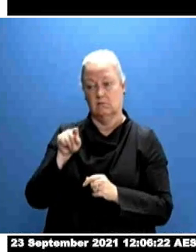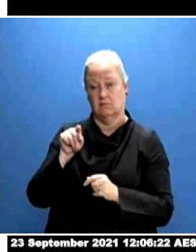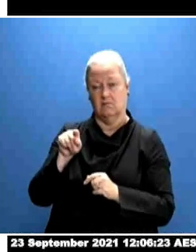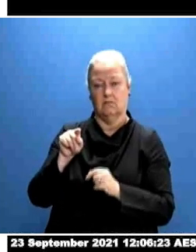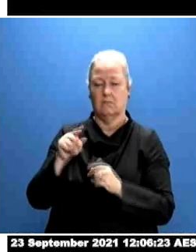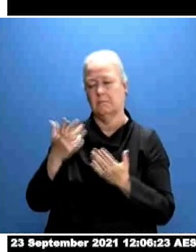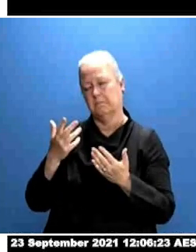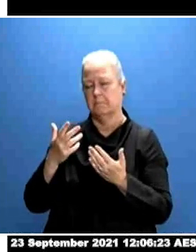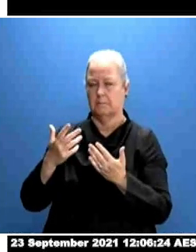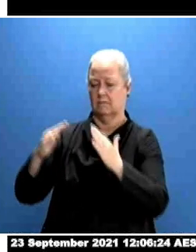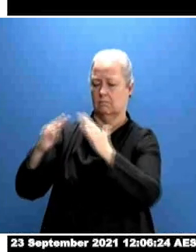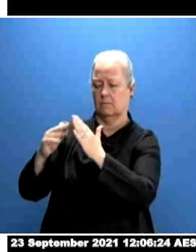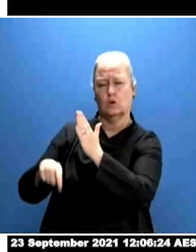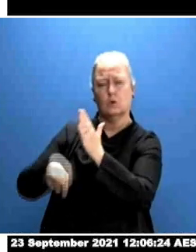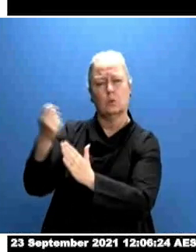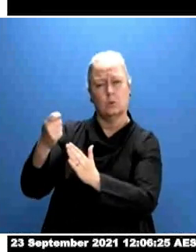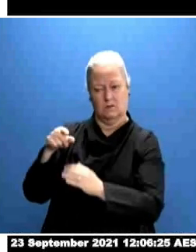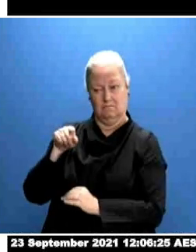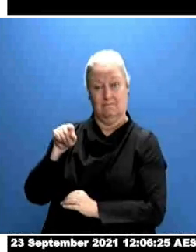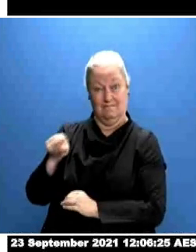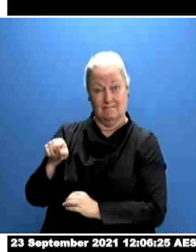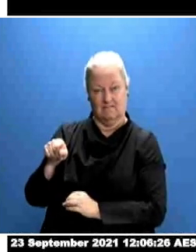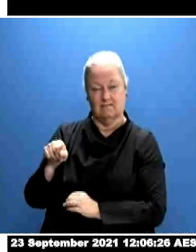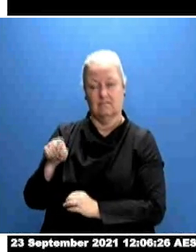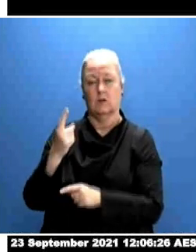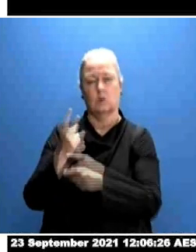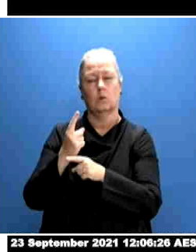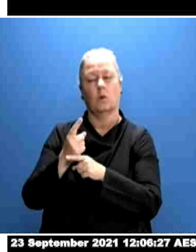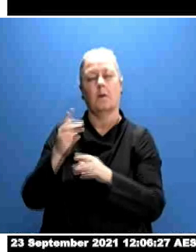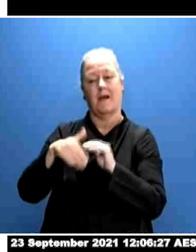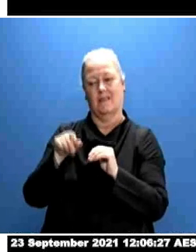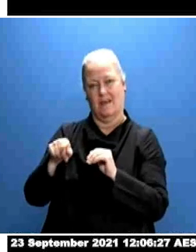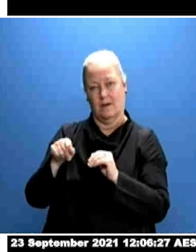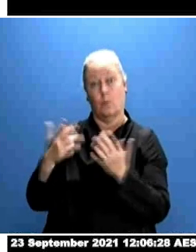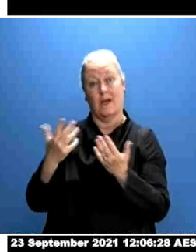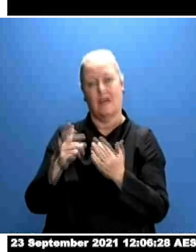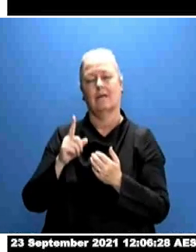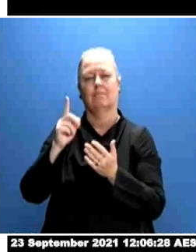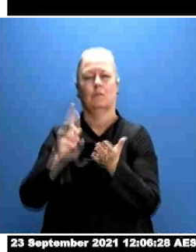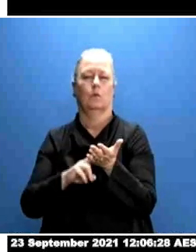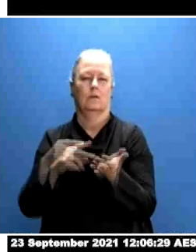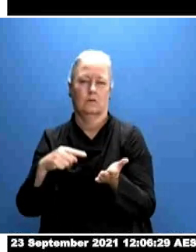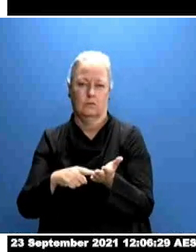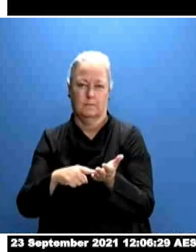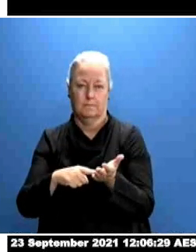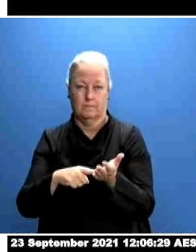or the Secure Care facility is being referred in Northern Territory; that's right?